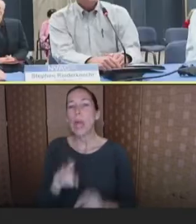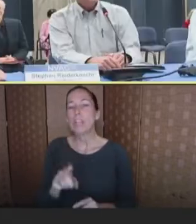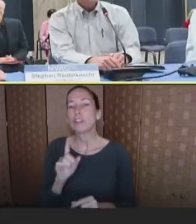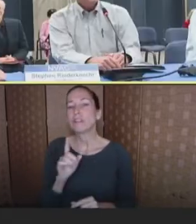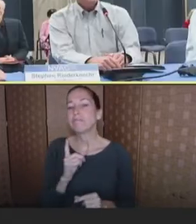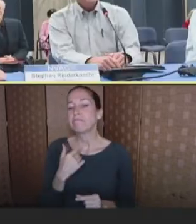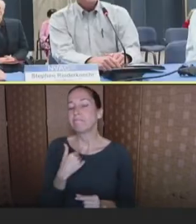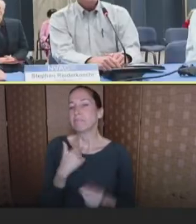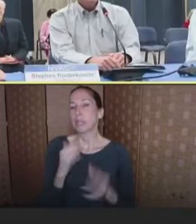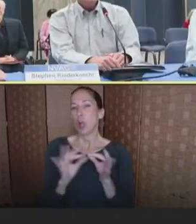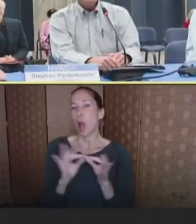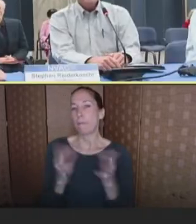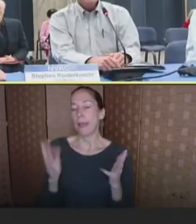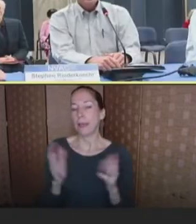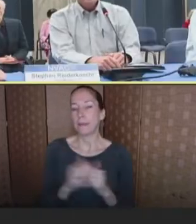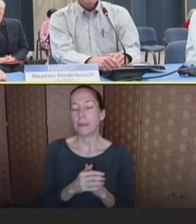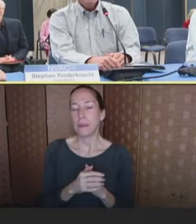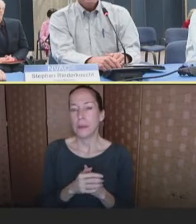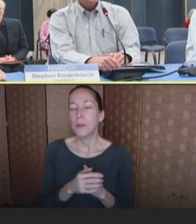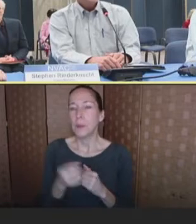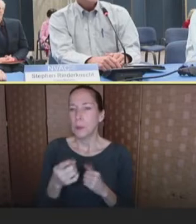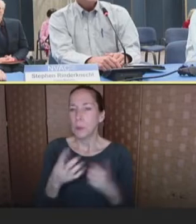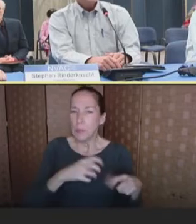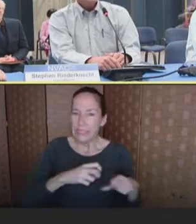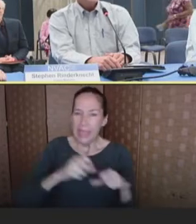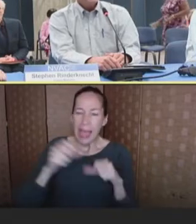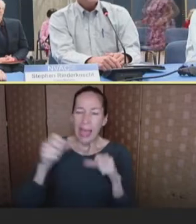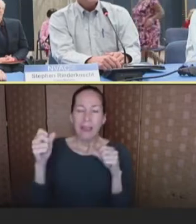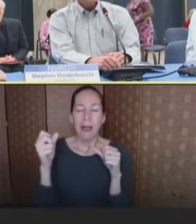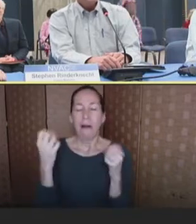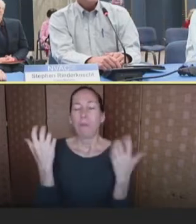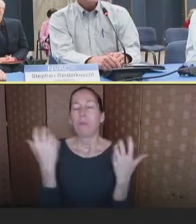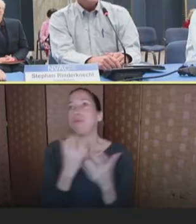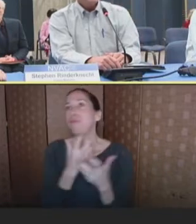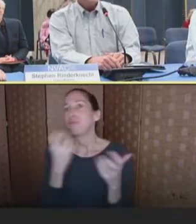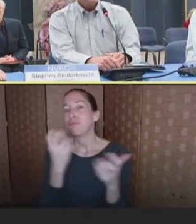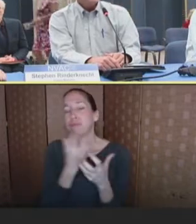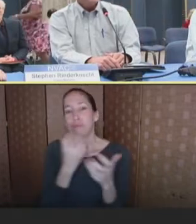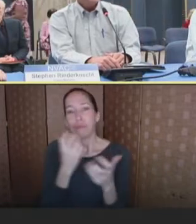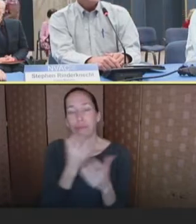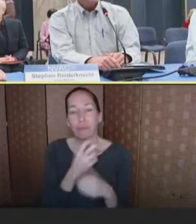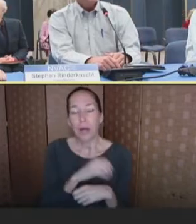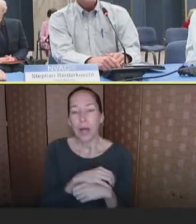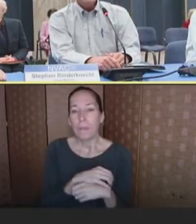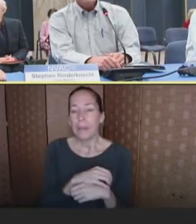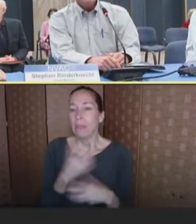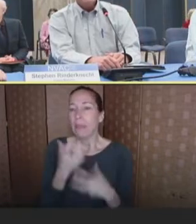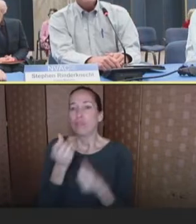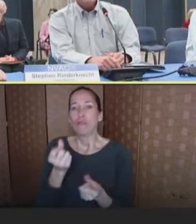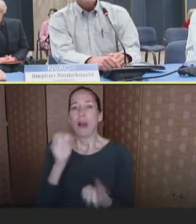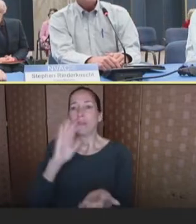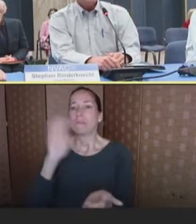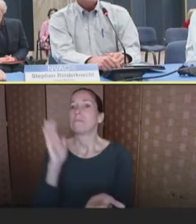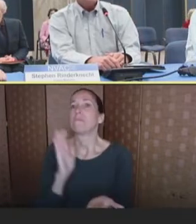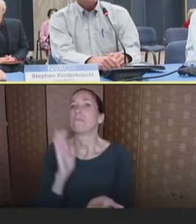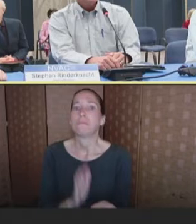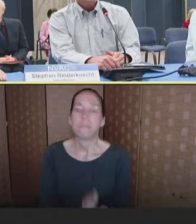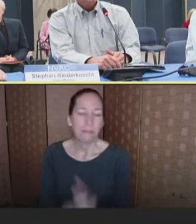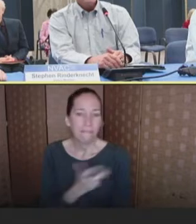I mean, the erosion of confidence in vaccines is huge. And I liked the detailed report and the comments that have been made.